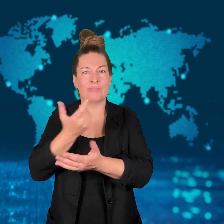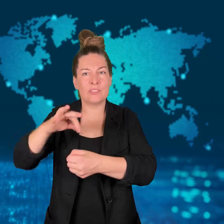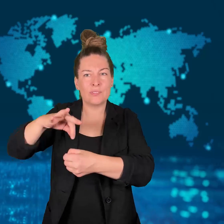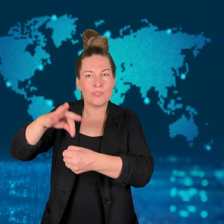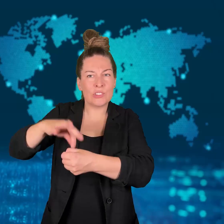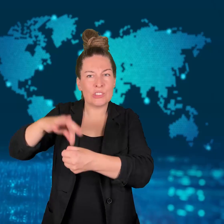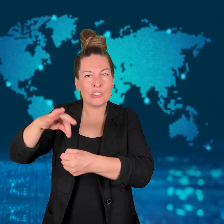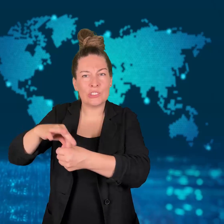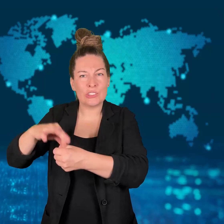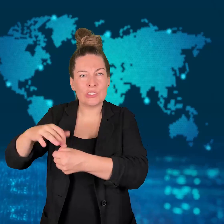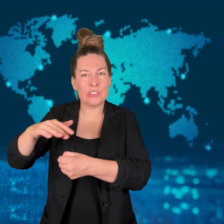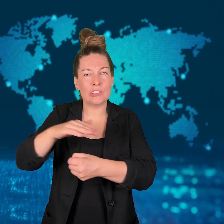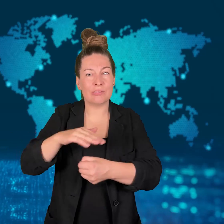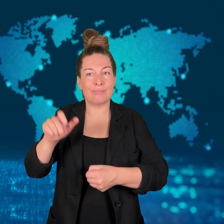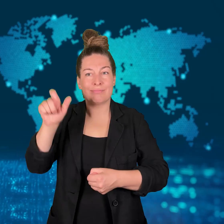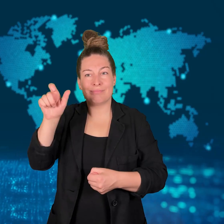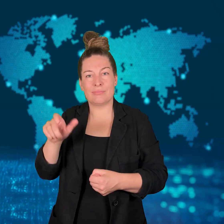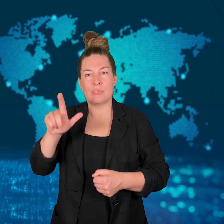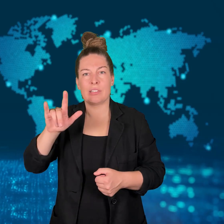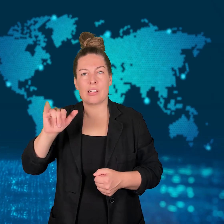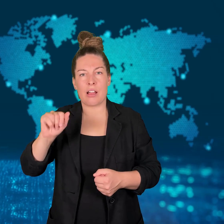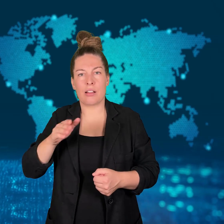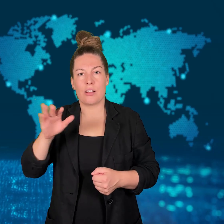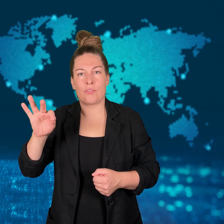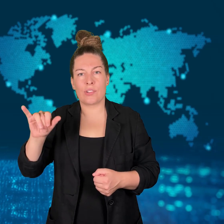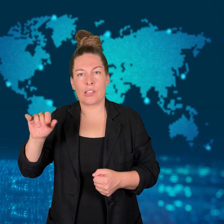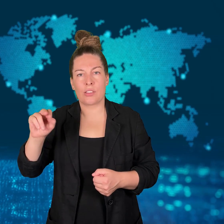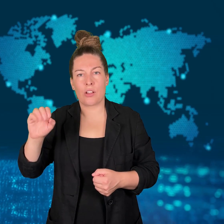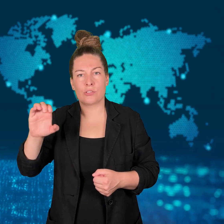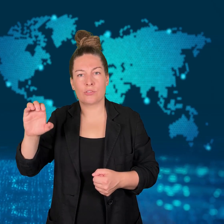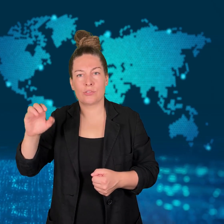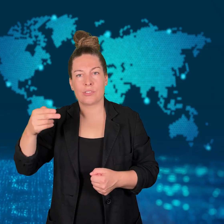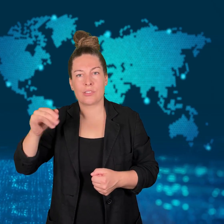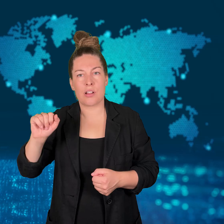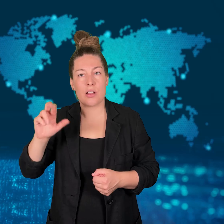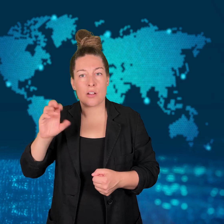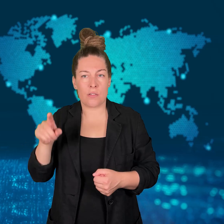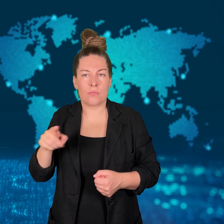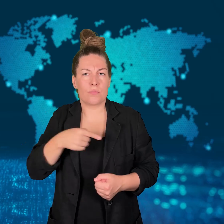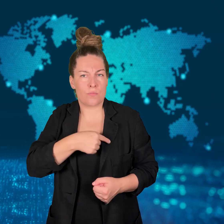After a landslide victory in Australia's August Northern